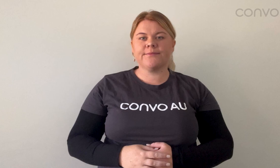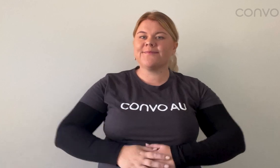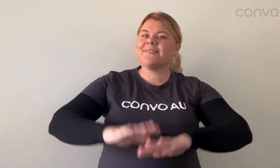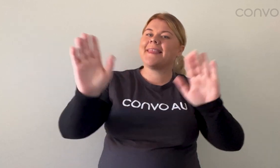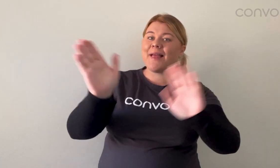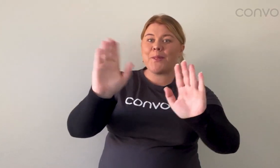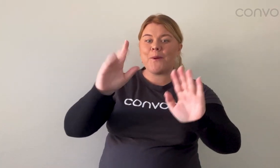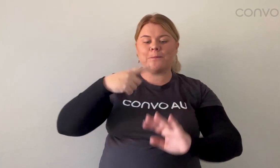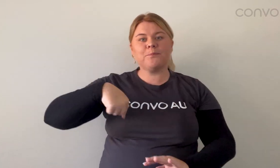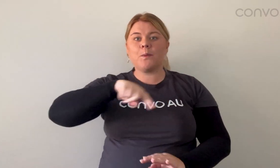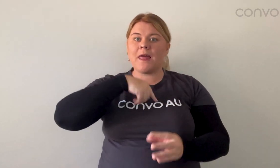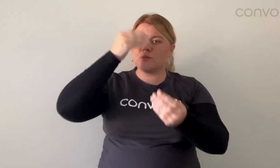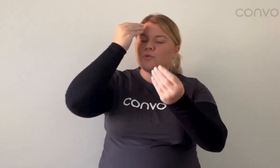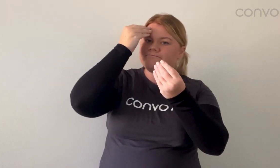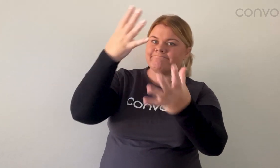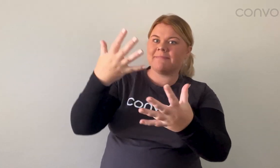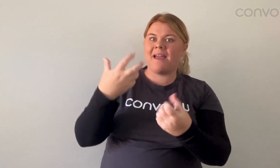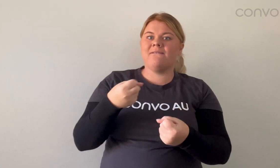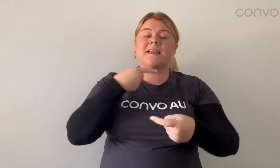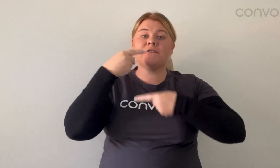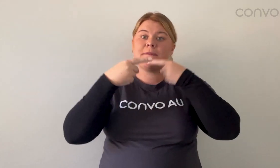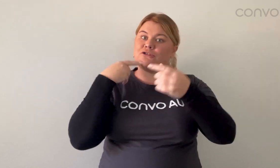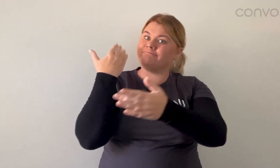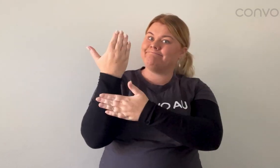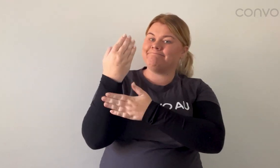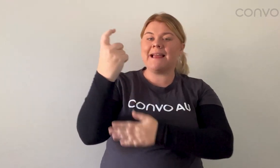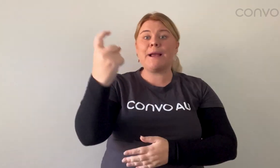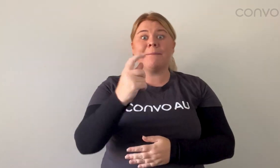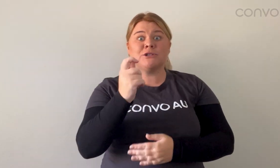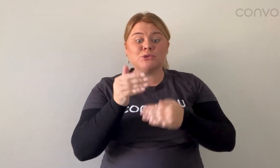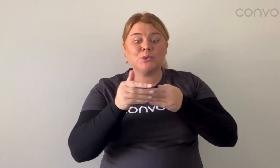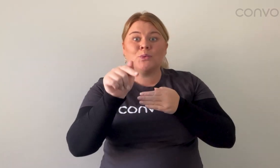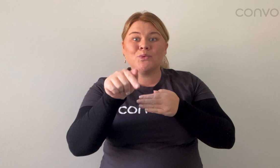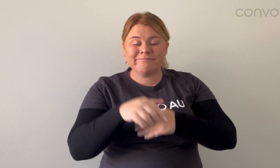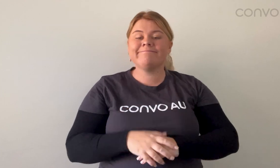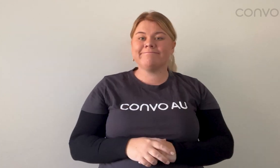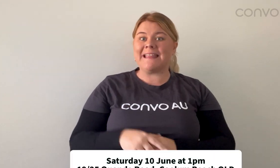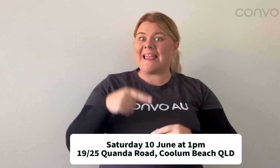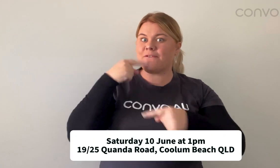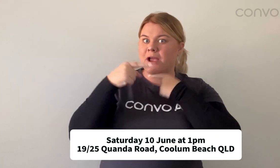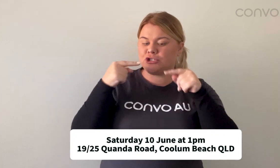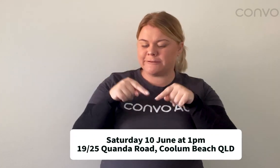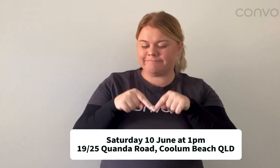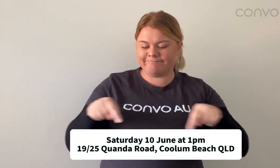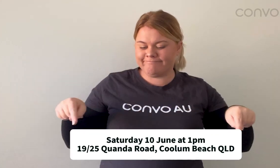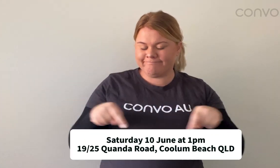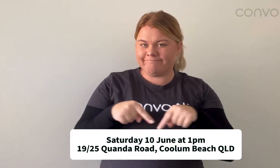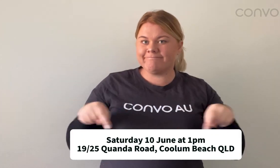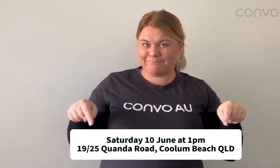Hello, we would like to inform you about the info session. The details are provided below: